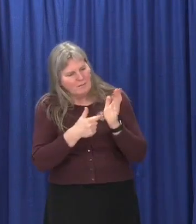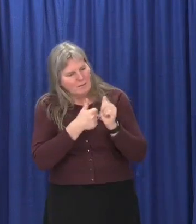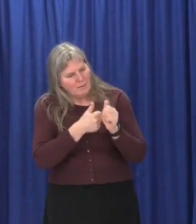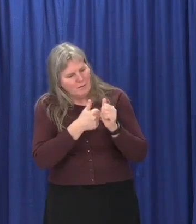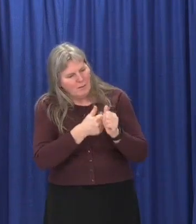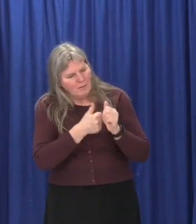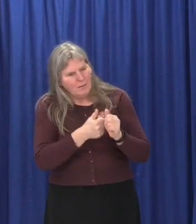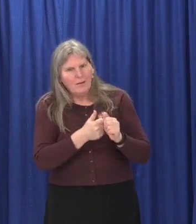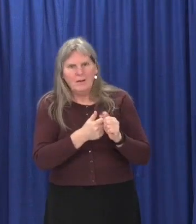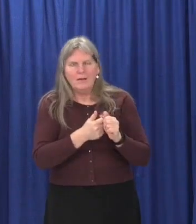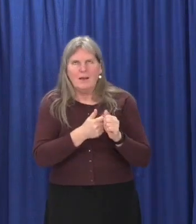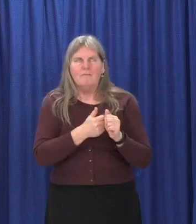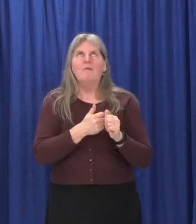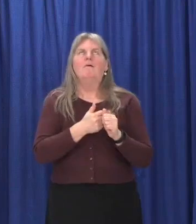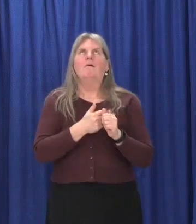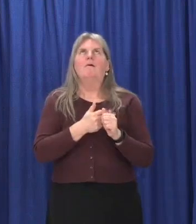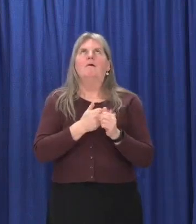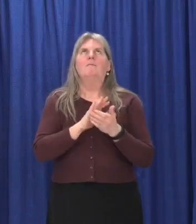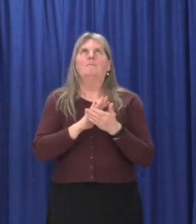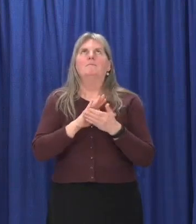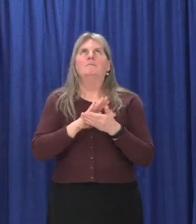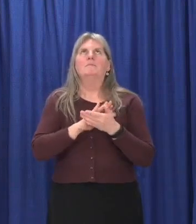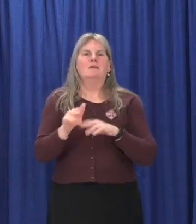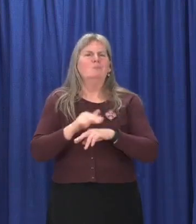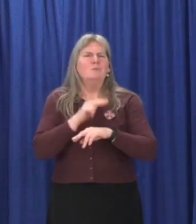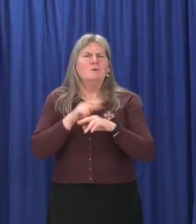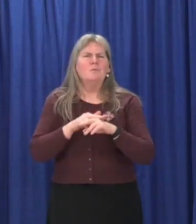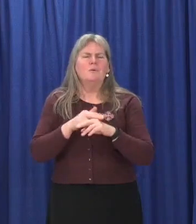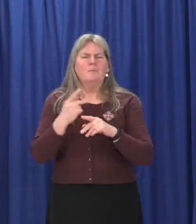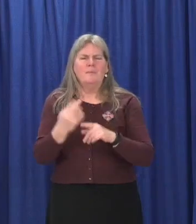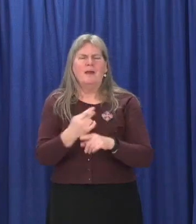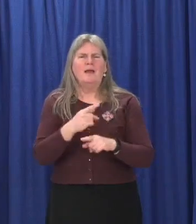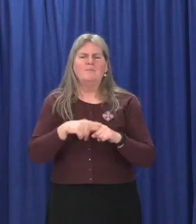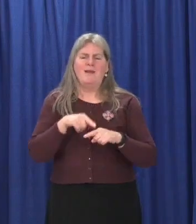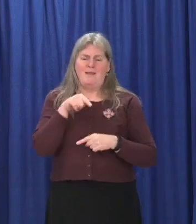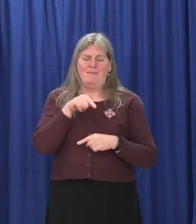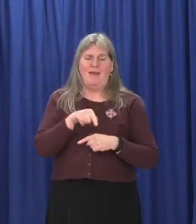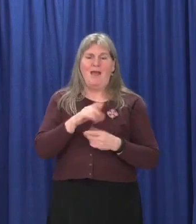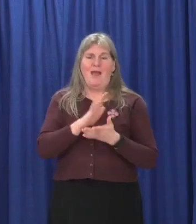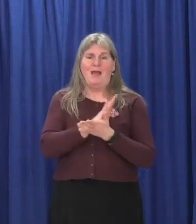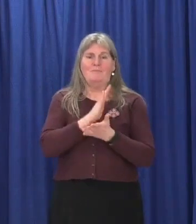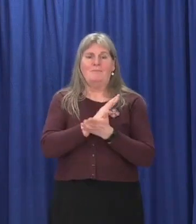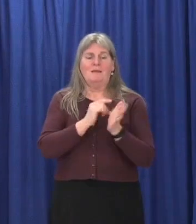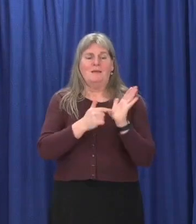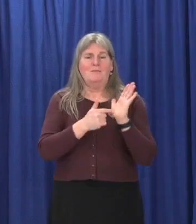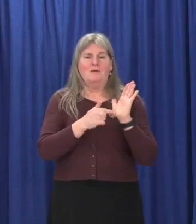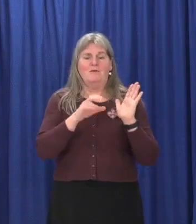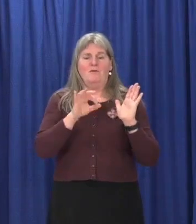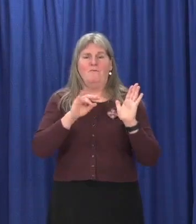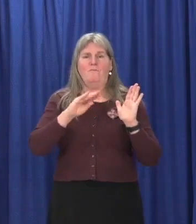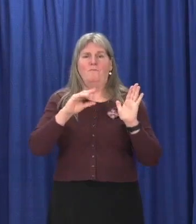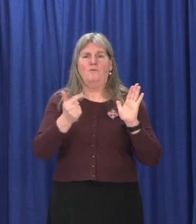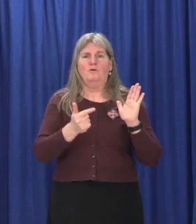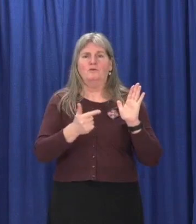the Forging Forward document really did speak well about setting, at least, the foundations of that,